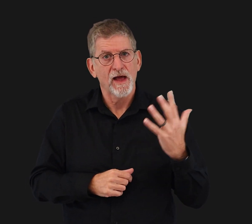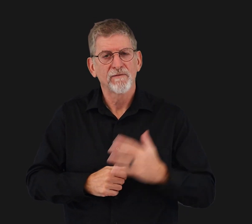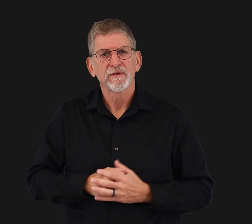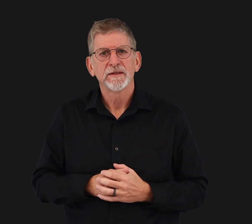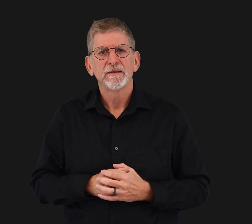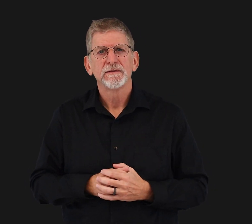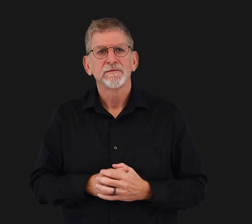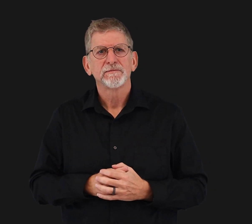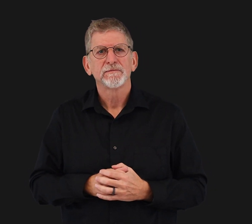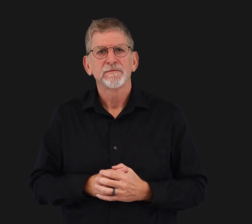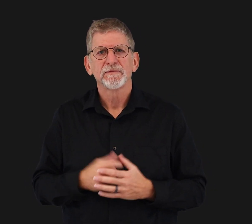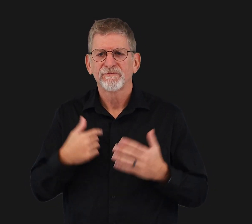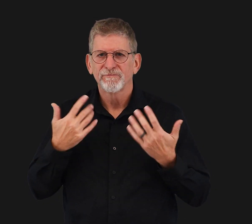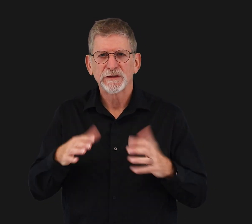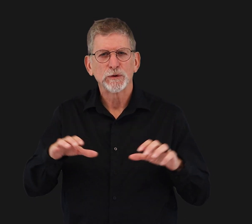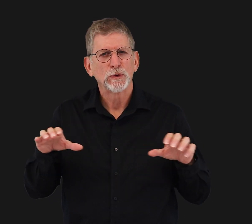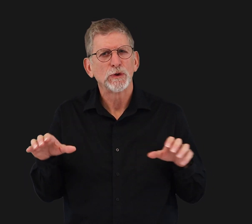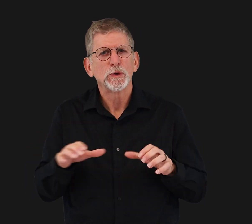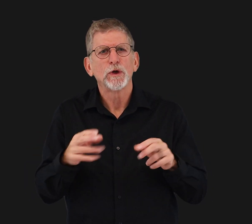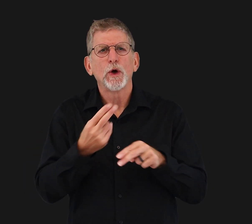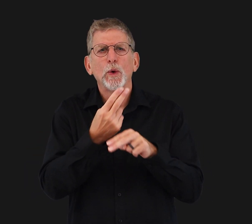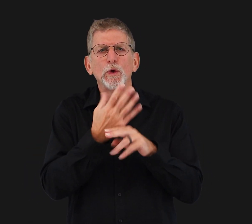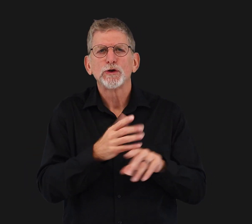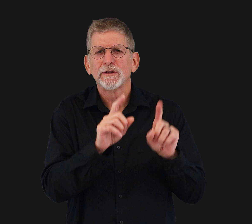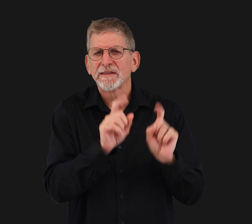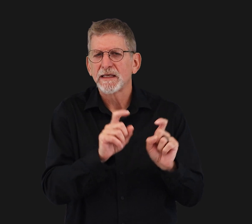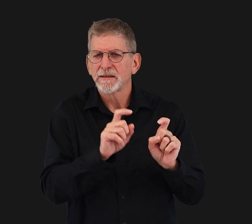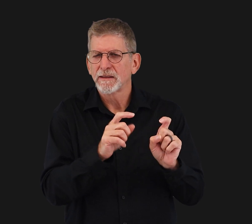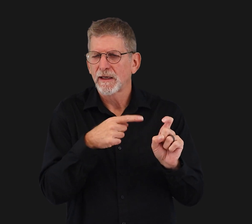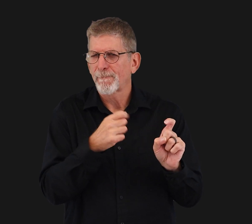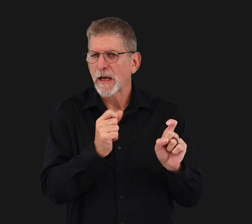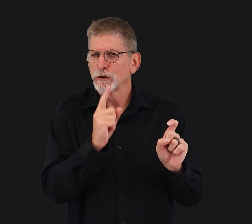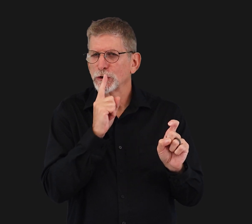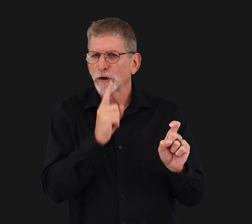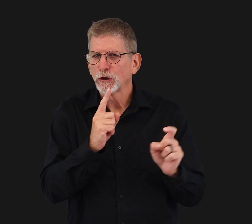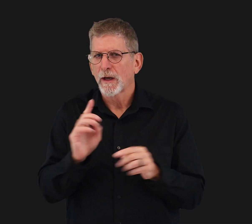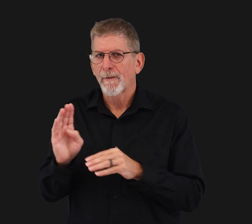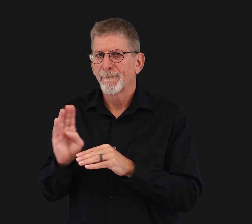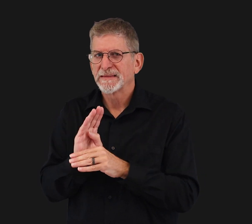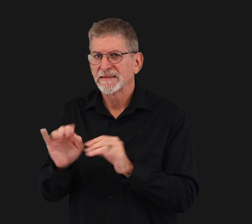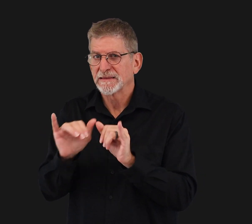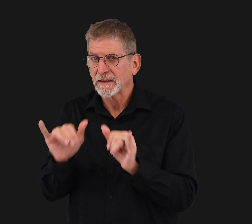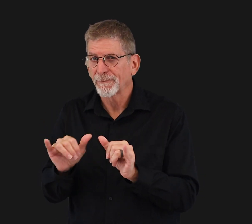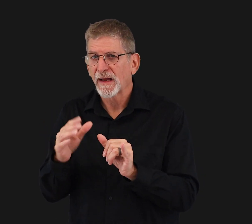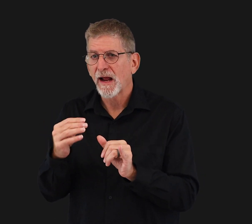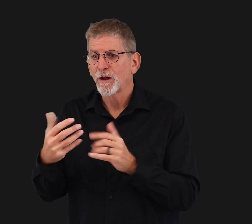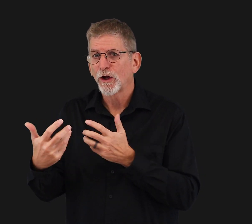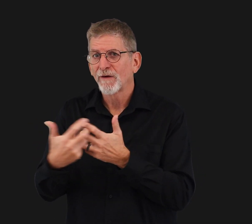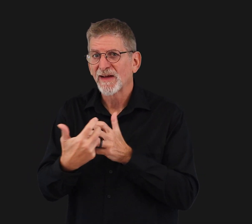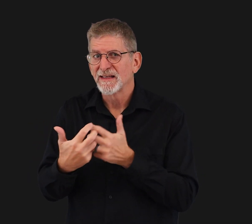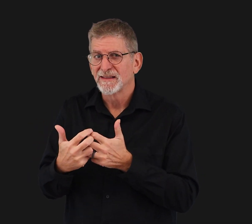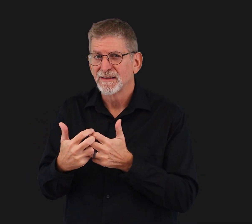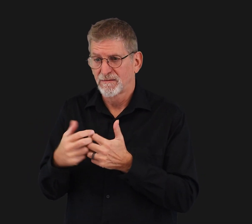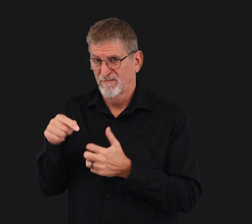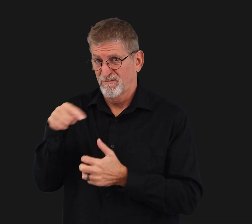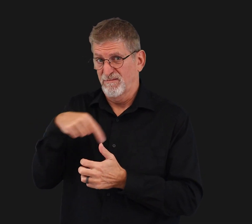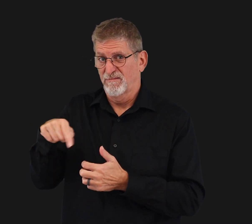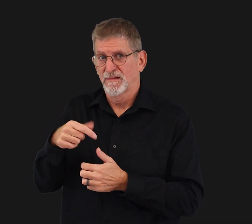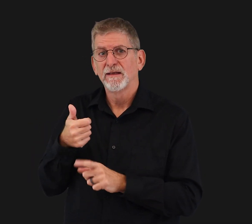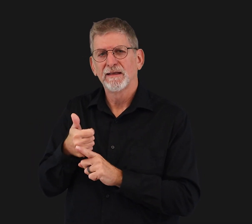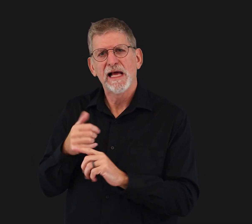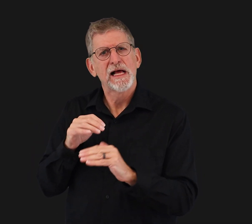• We conducted user testing to ensure business systems and interfaces are accessible